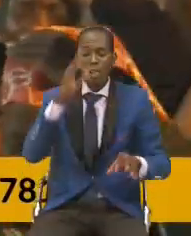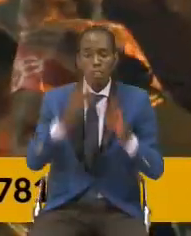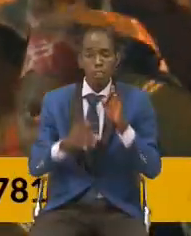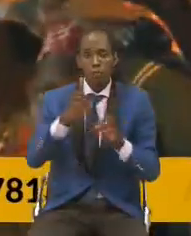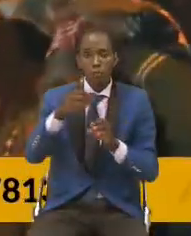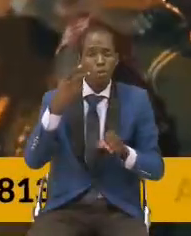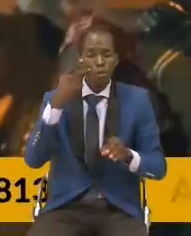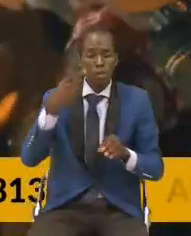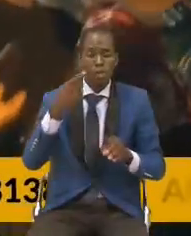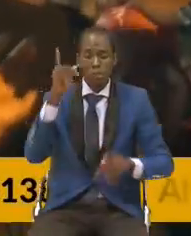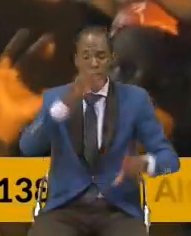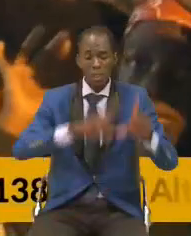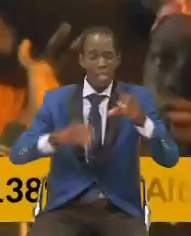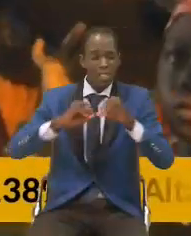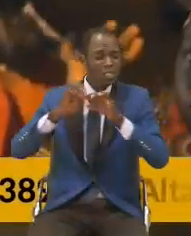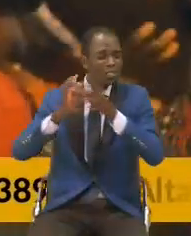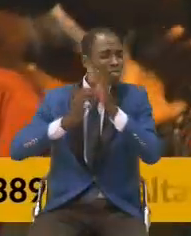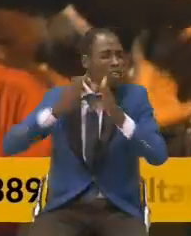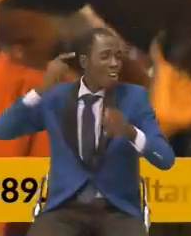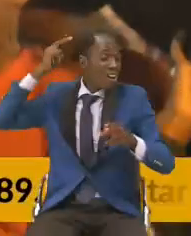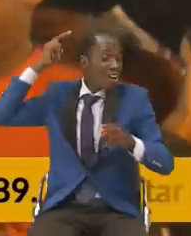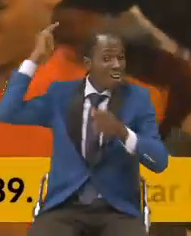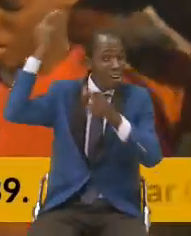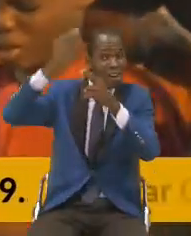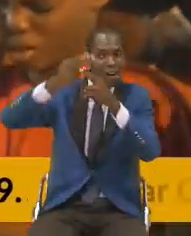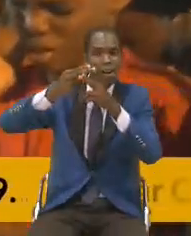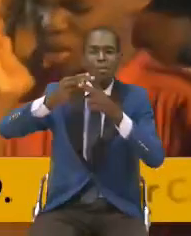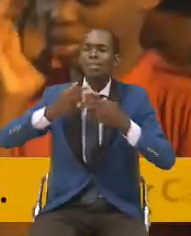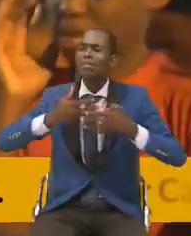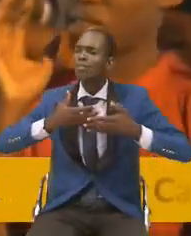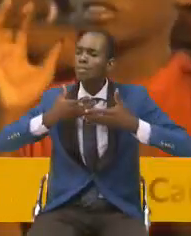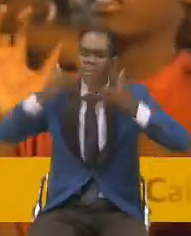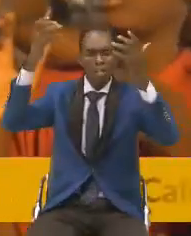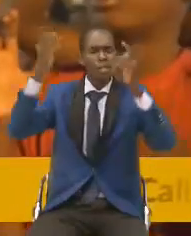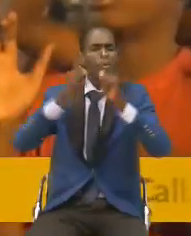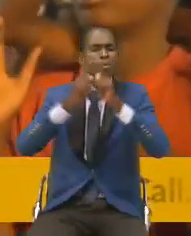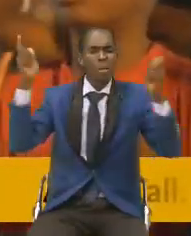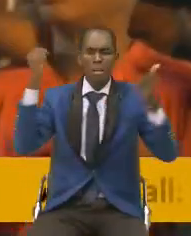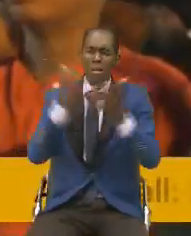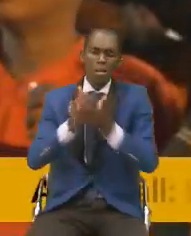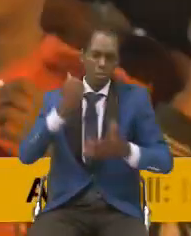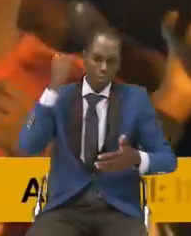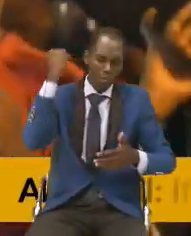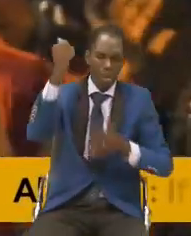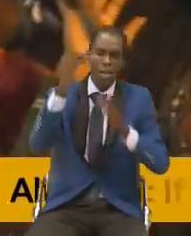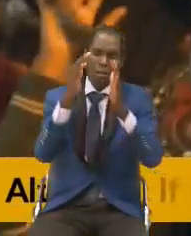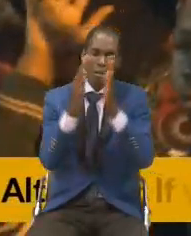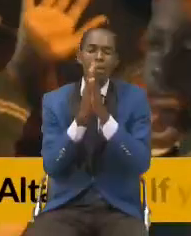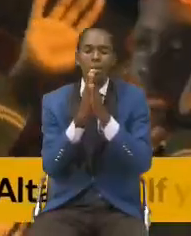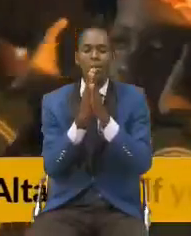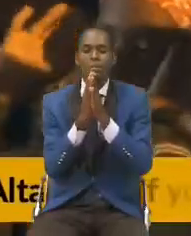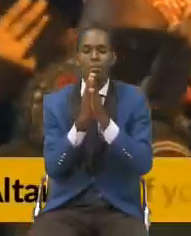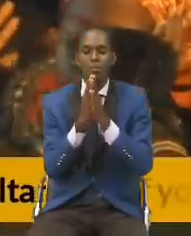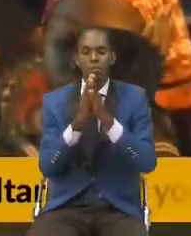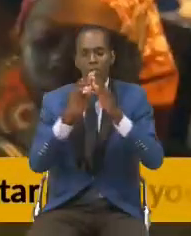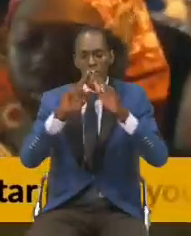it is done and then you open your eyes and you set the miracle of god upon your life amen